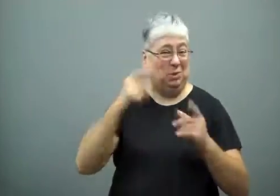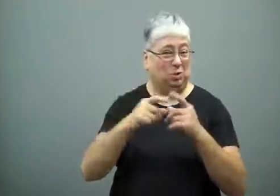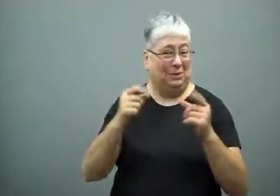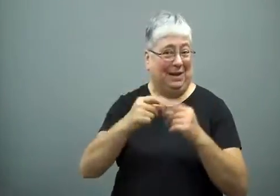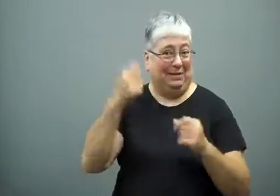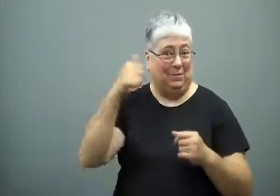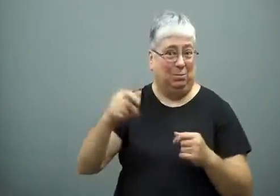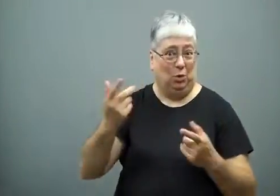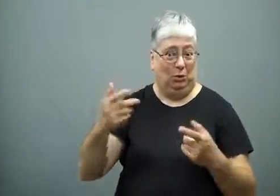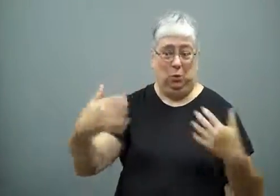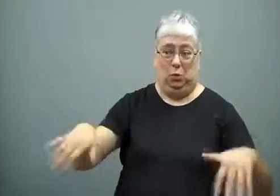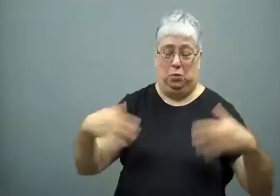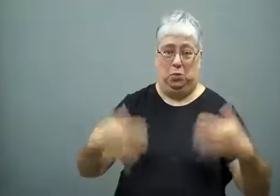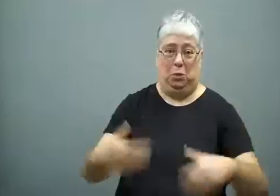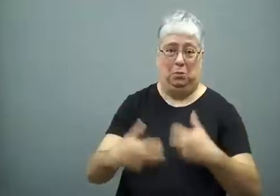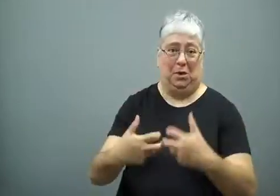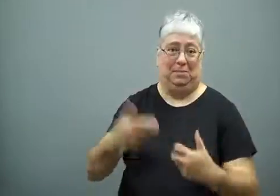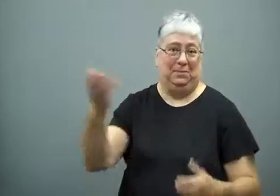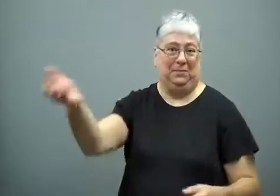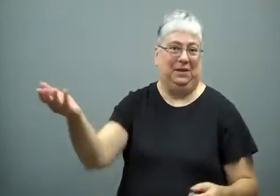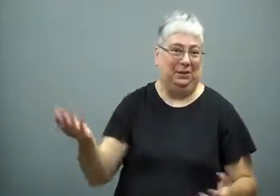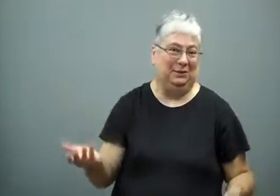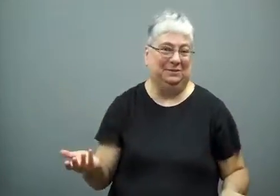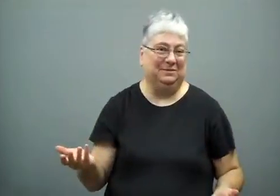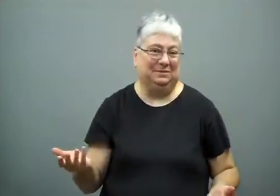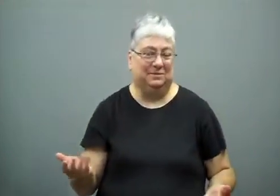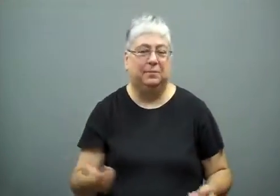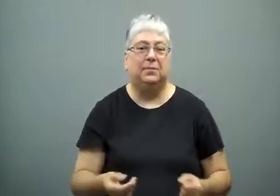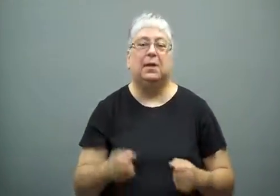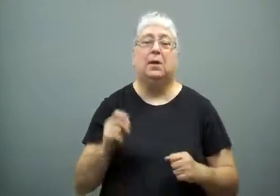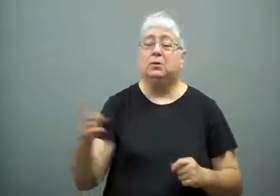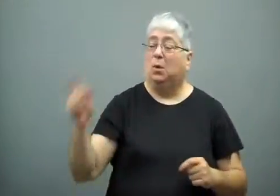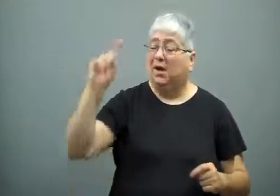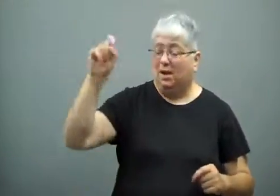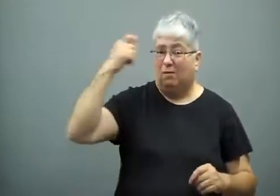in light of the recent debacle in Japan.